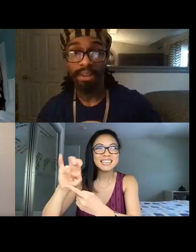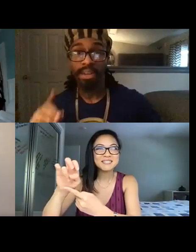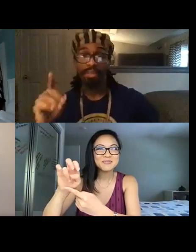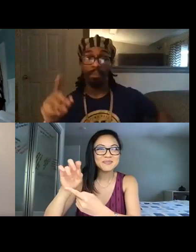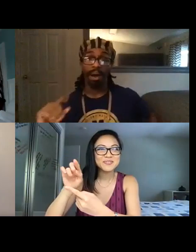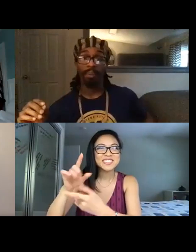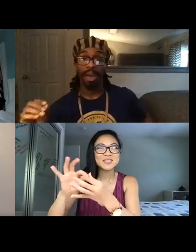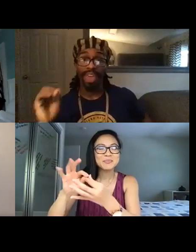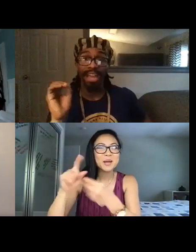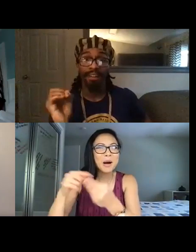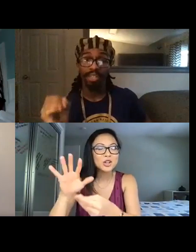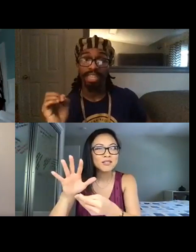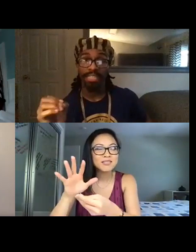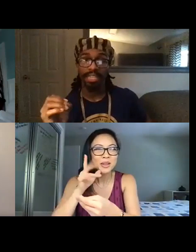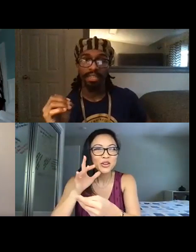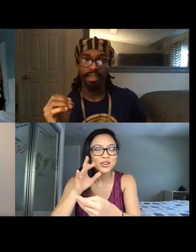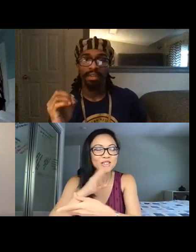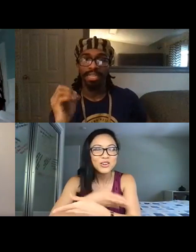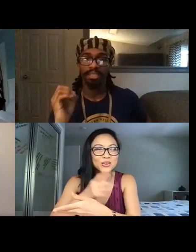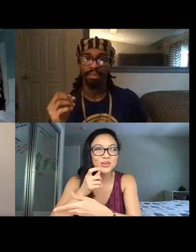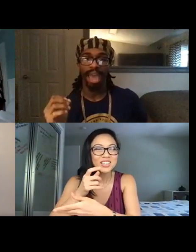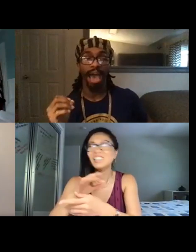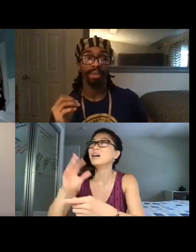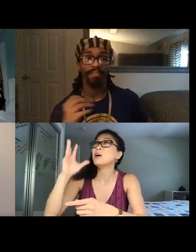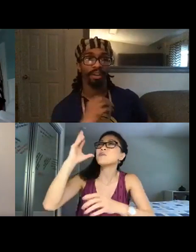But that conversation needs to be happening for all